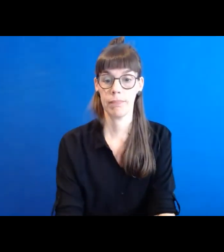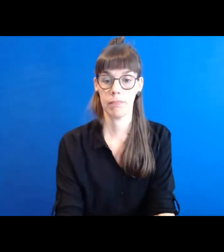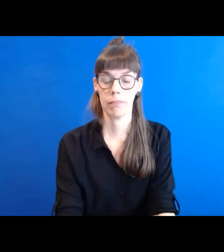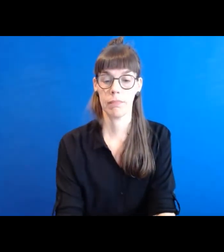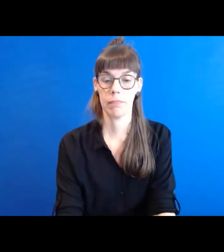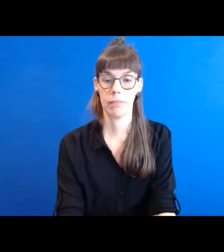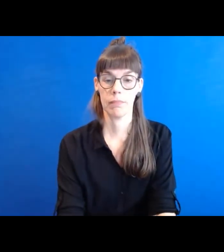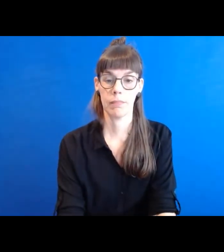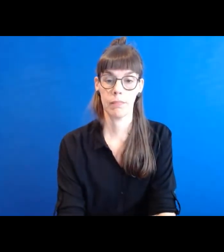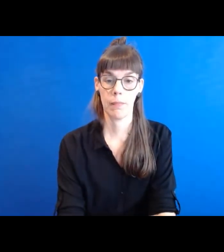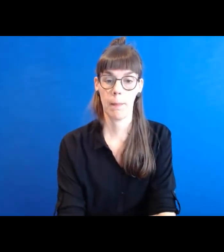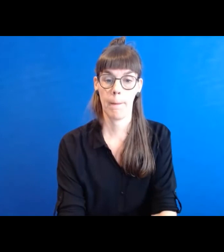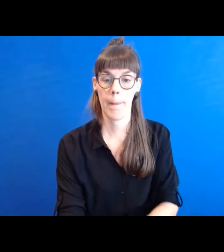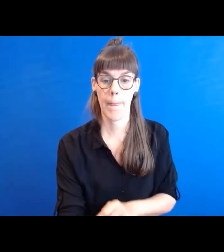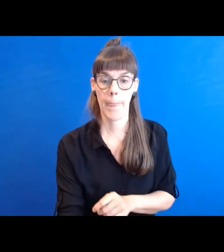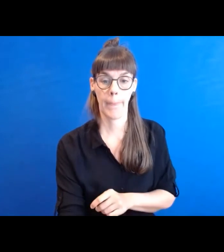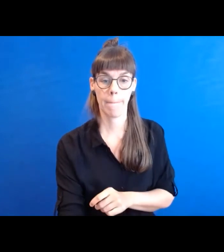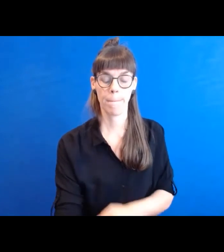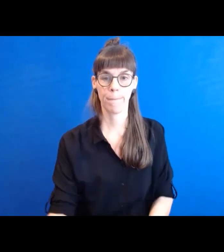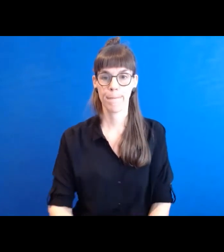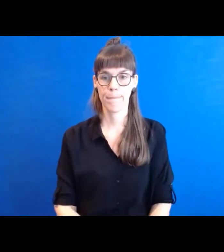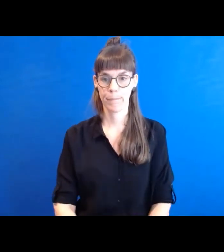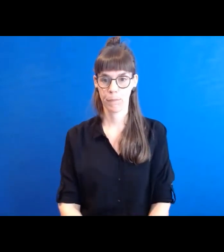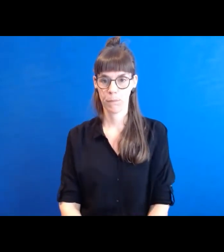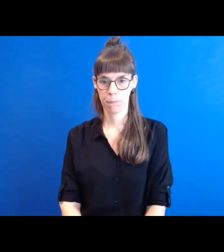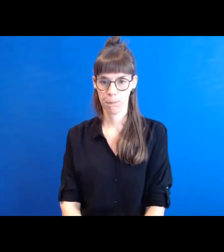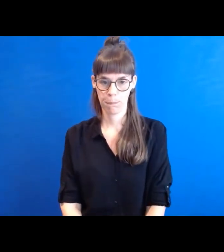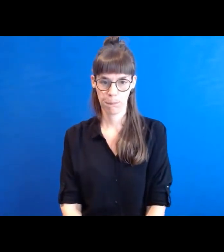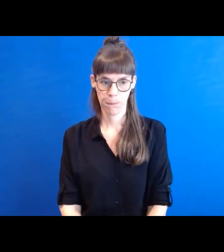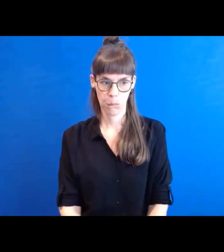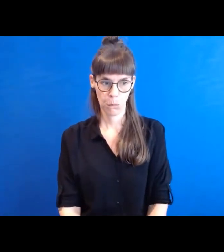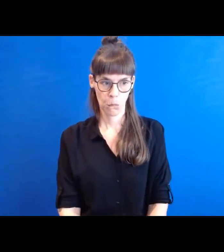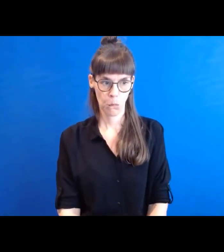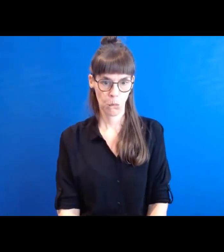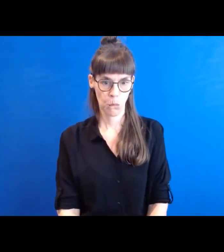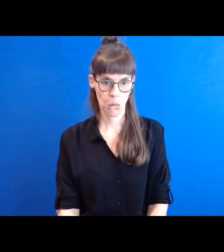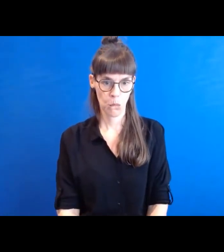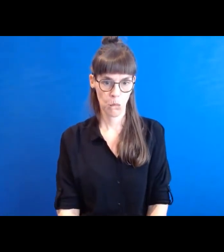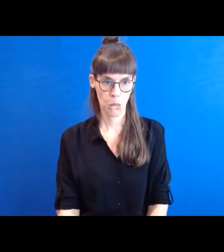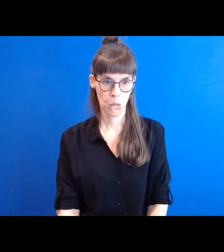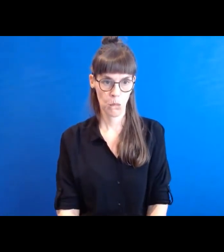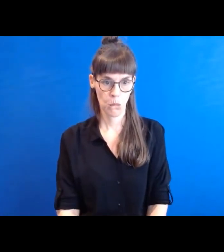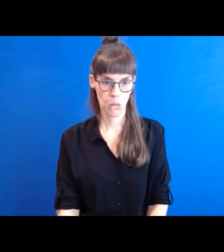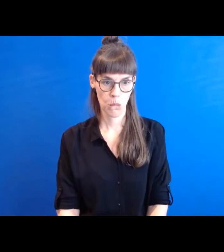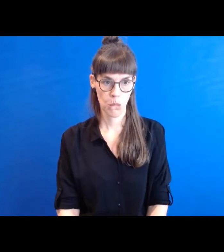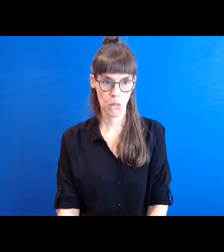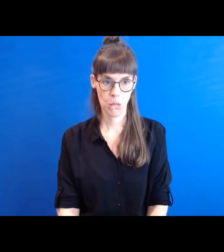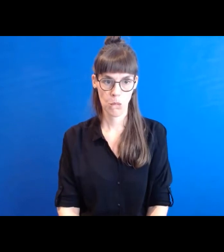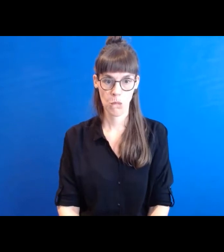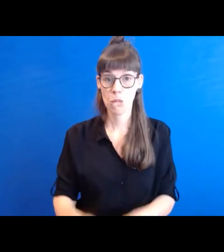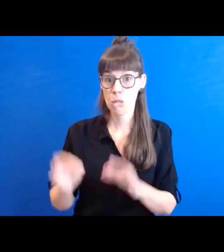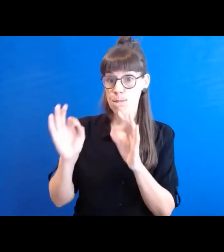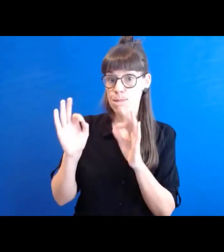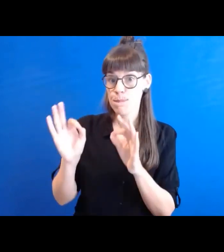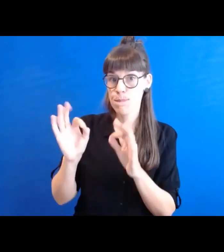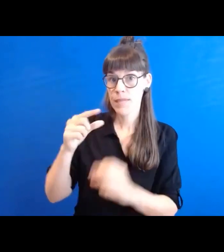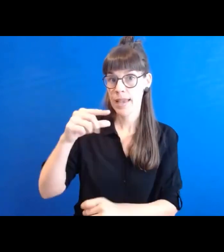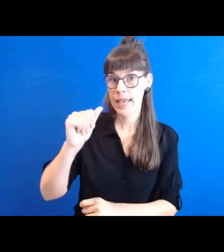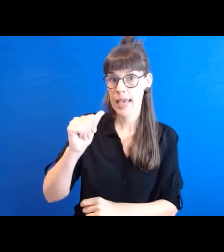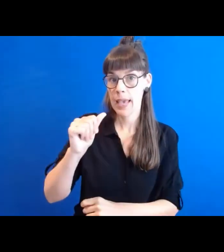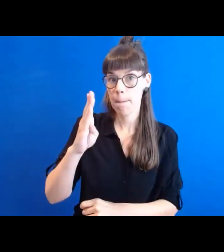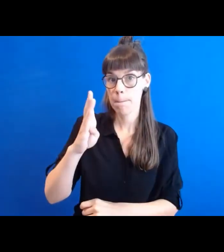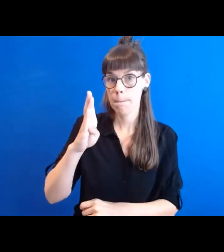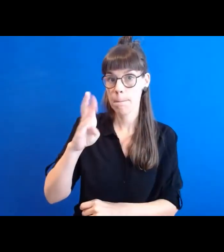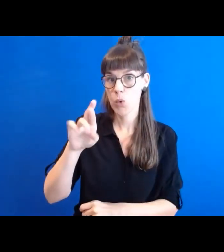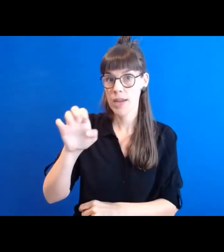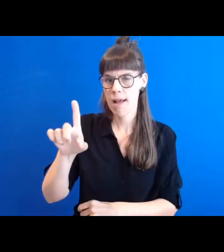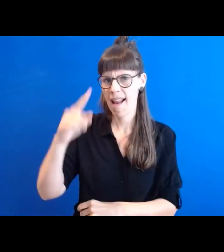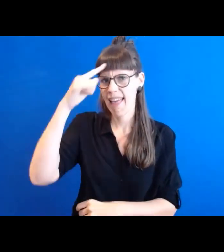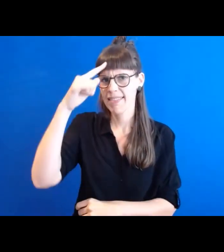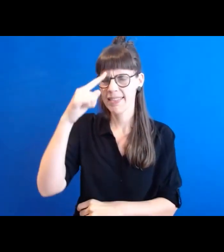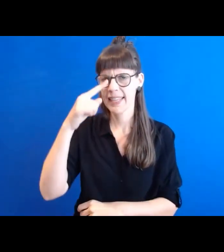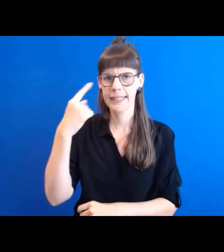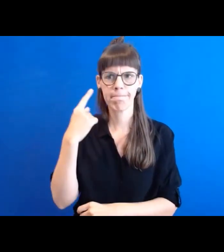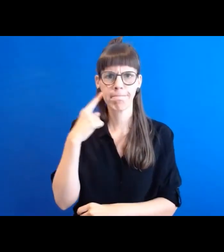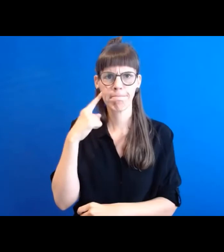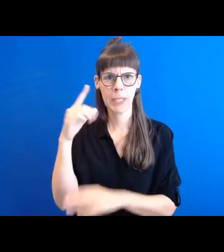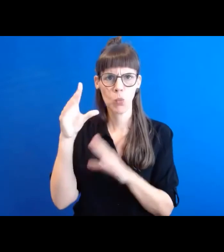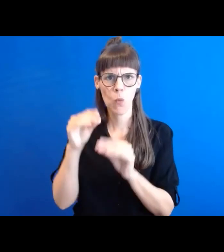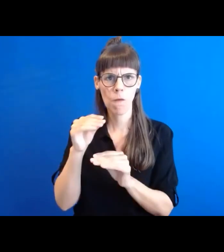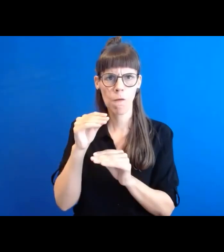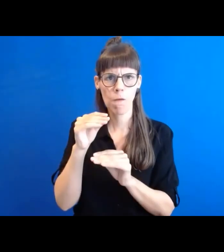Zoom channel that you need. Gabriel, over to you now.